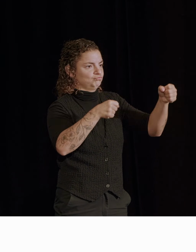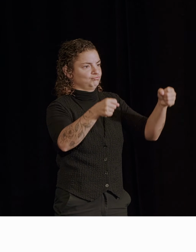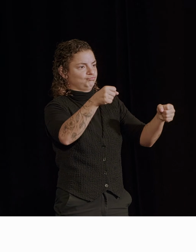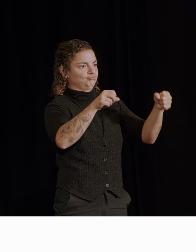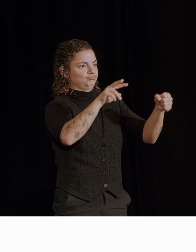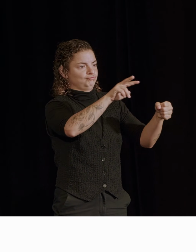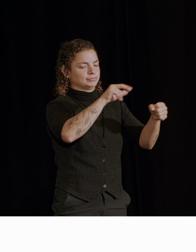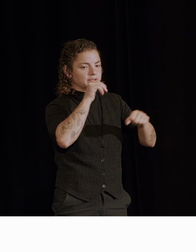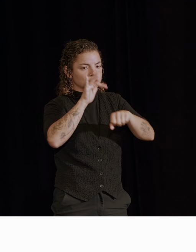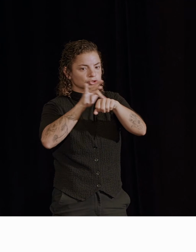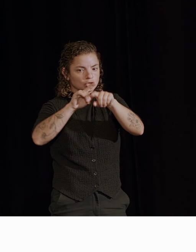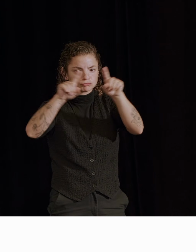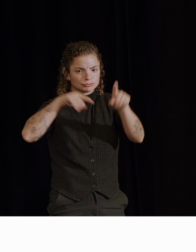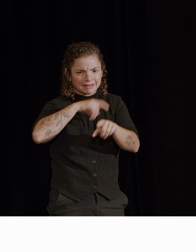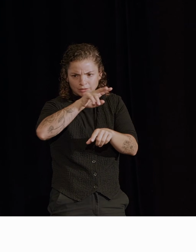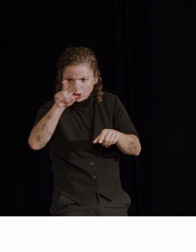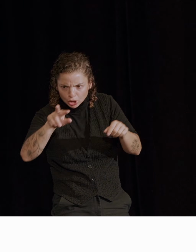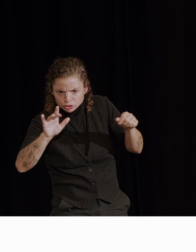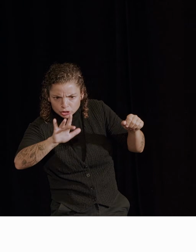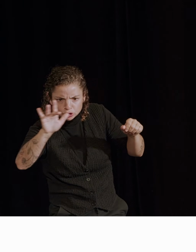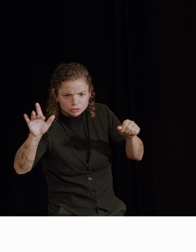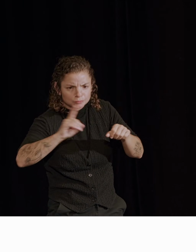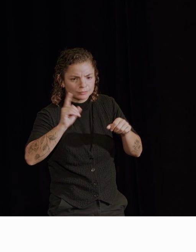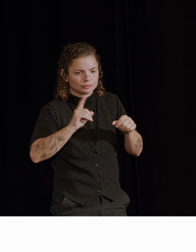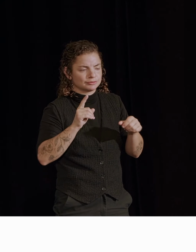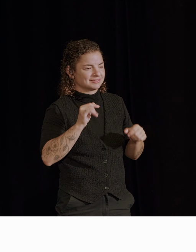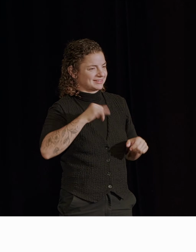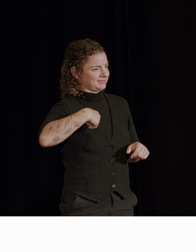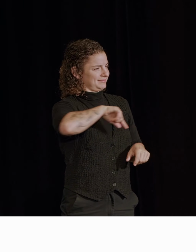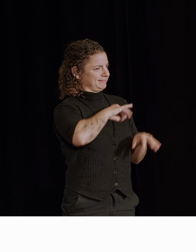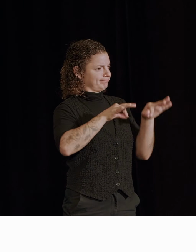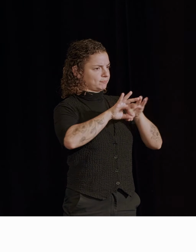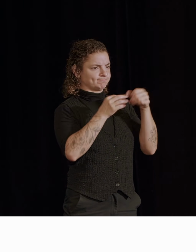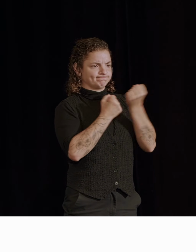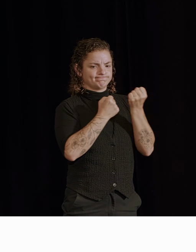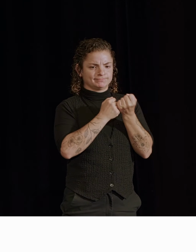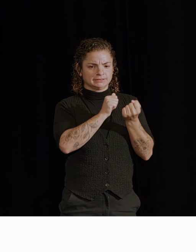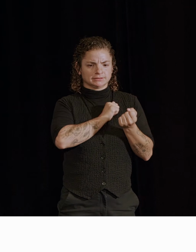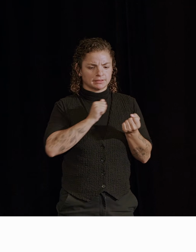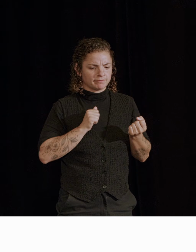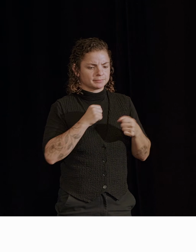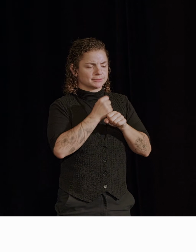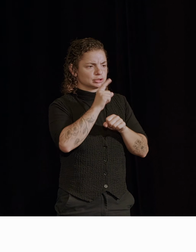is that accessibility and universal design concepts spur innovation.